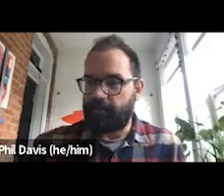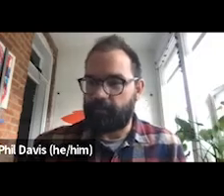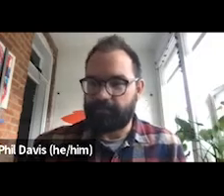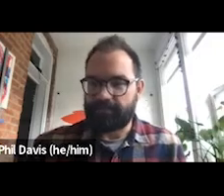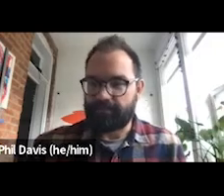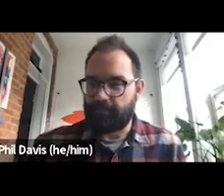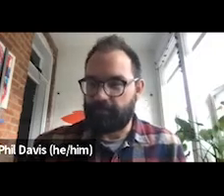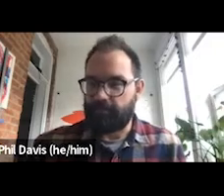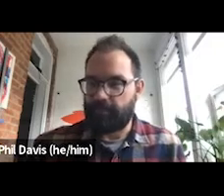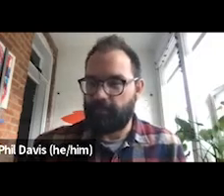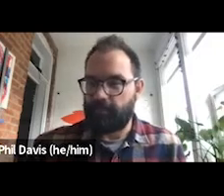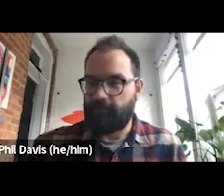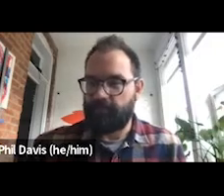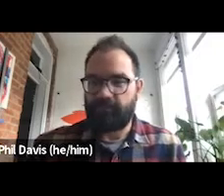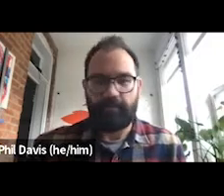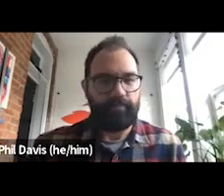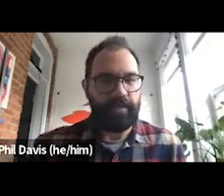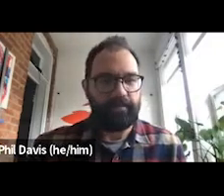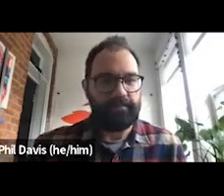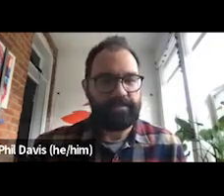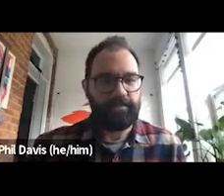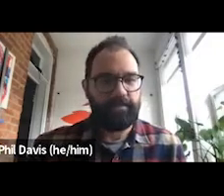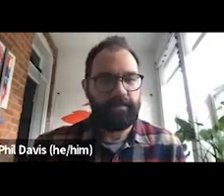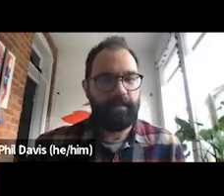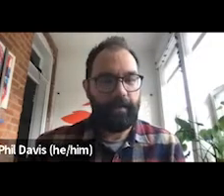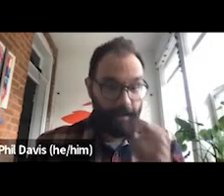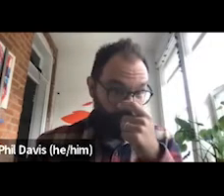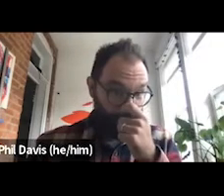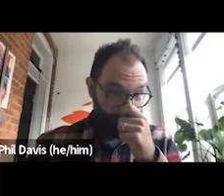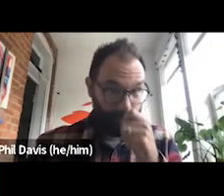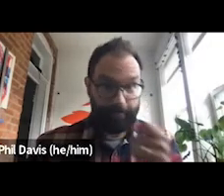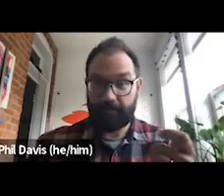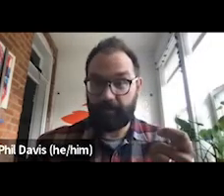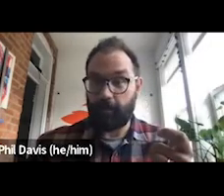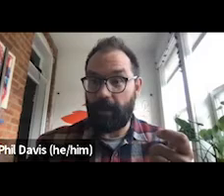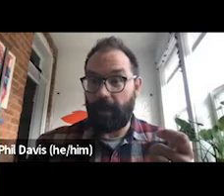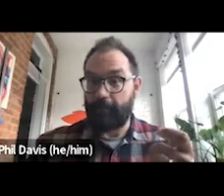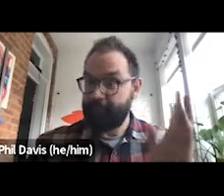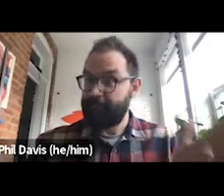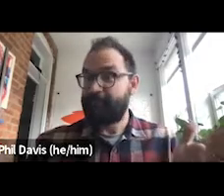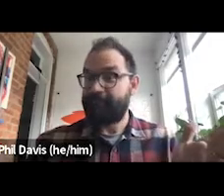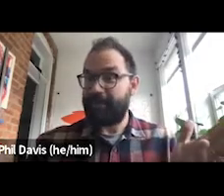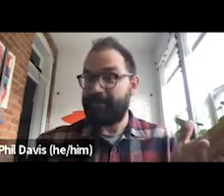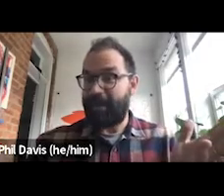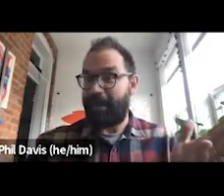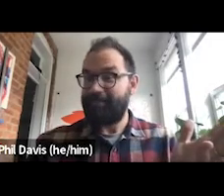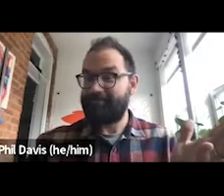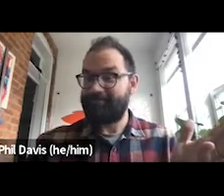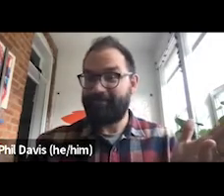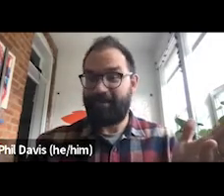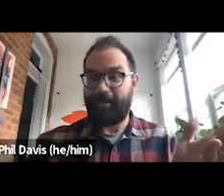Which was really, really cool with different mediums. So yeah. That's that.